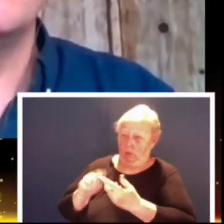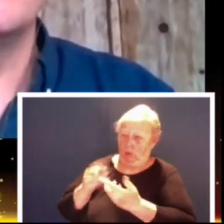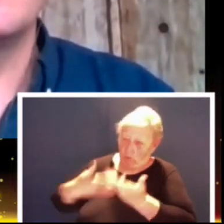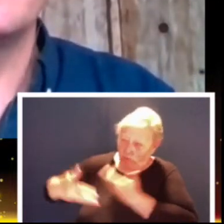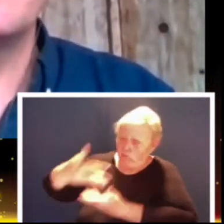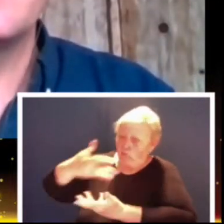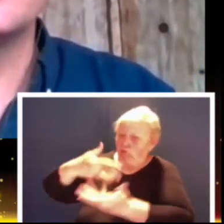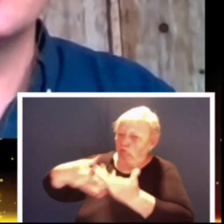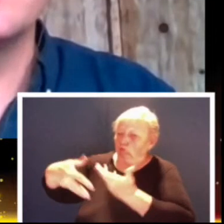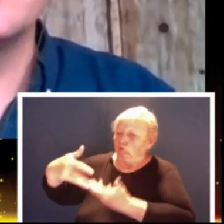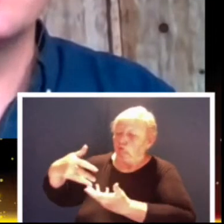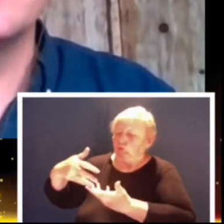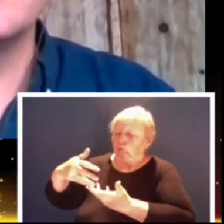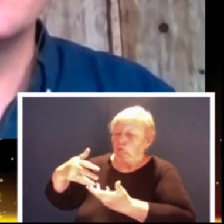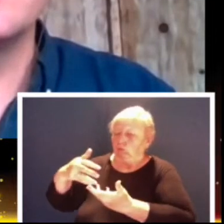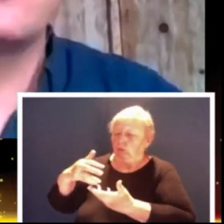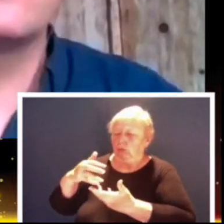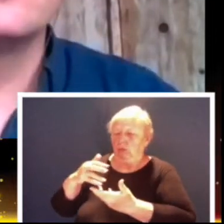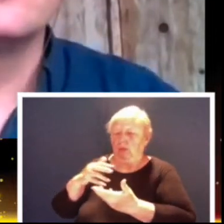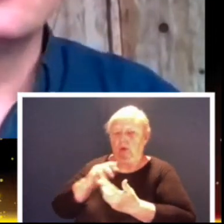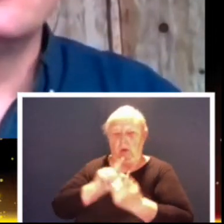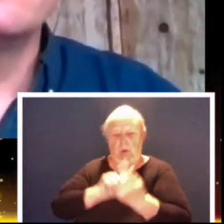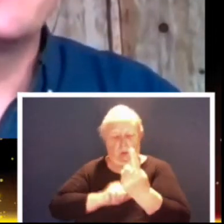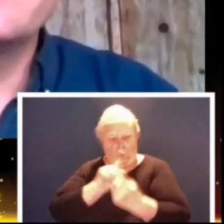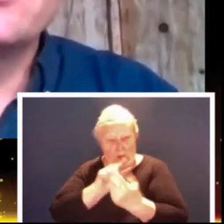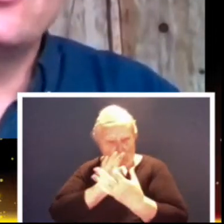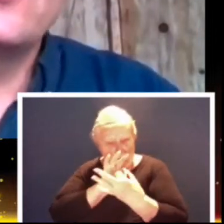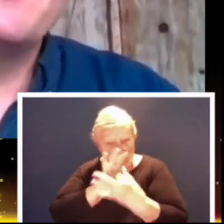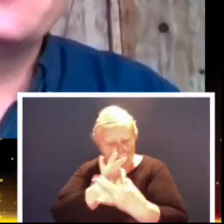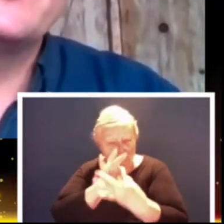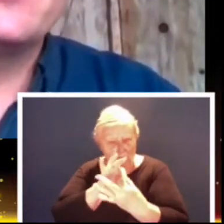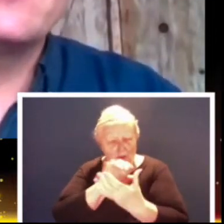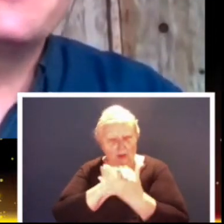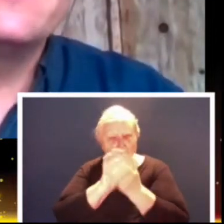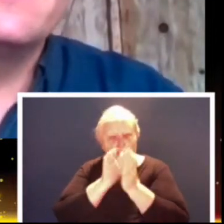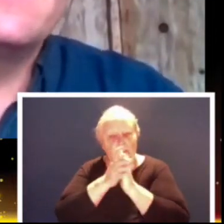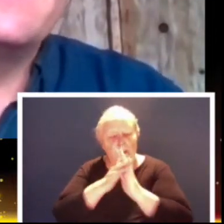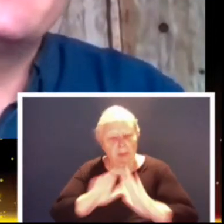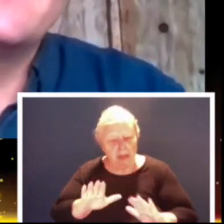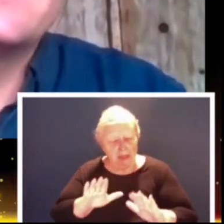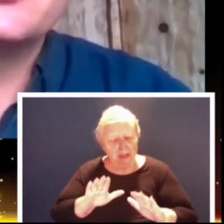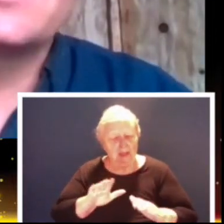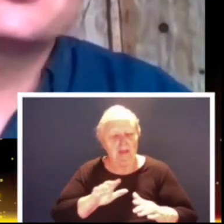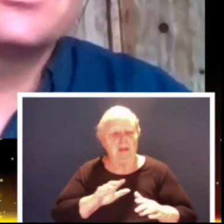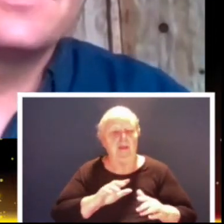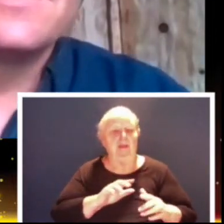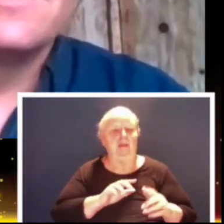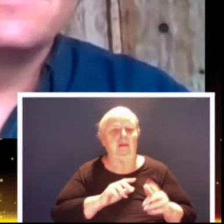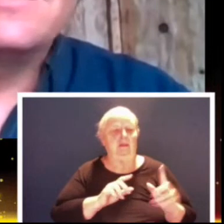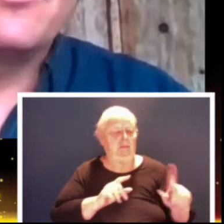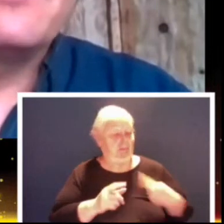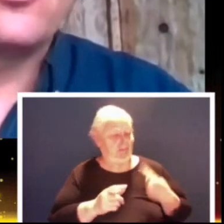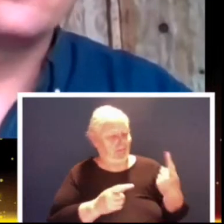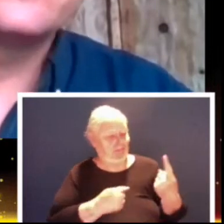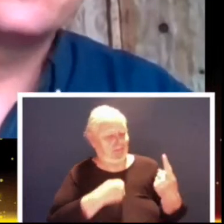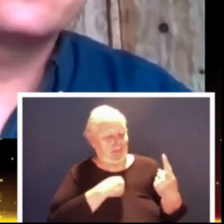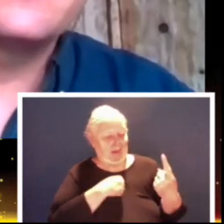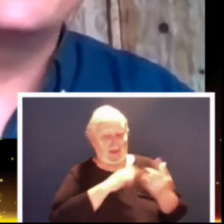I imagine so much about getting to know that peace better. I mean, the suggestion, if we follow your ideas